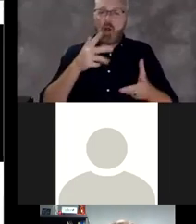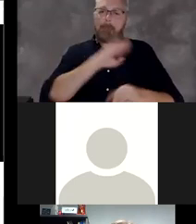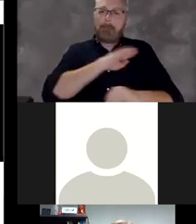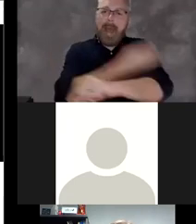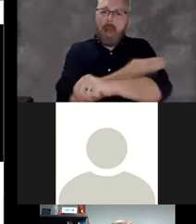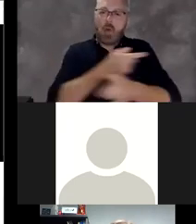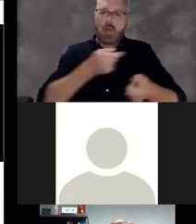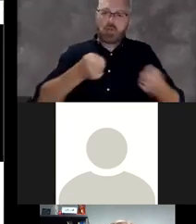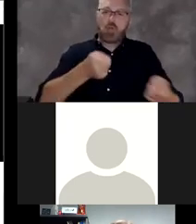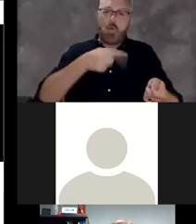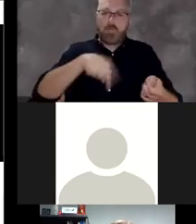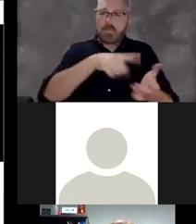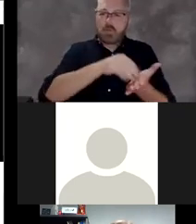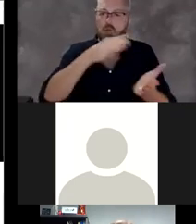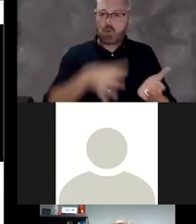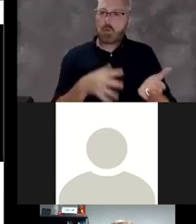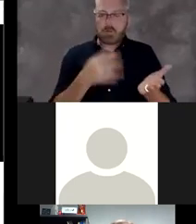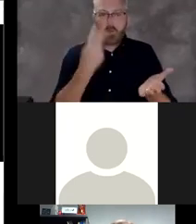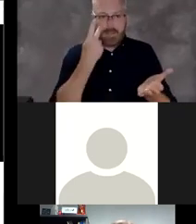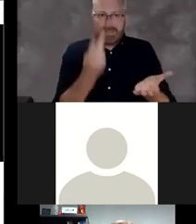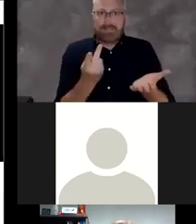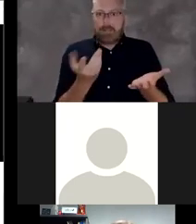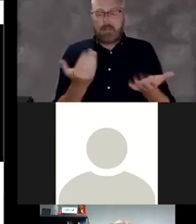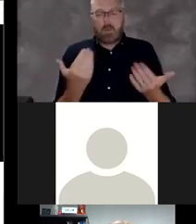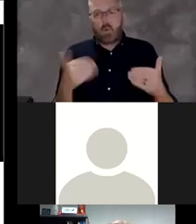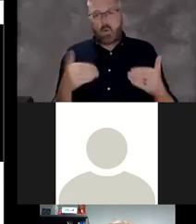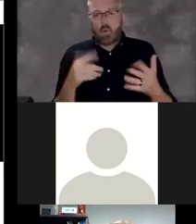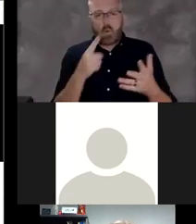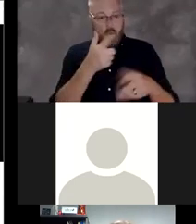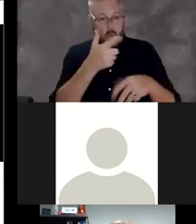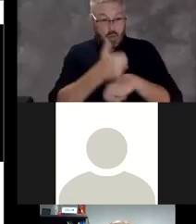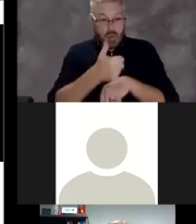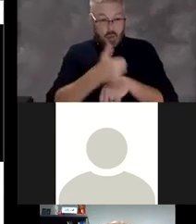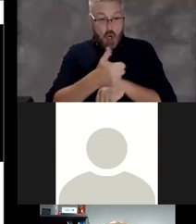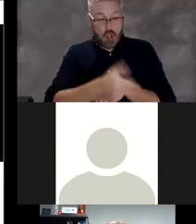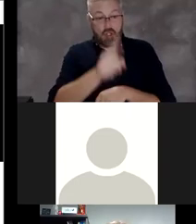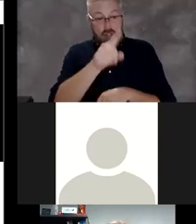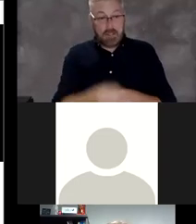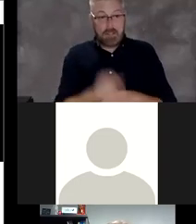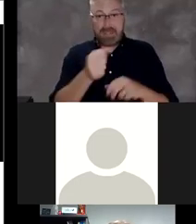YOU CAN SEE HOW THE CHARGES CAN BE STACKED.